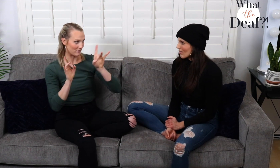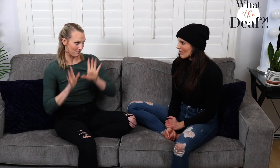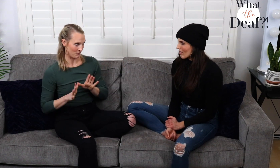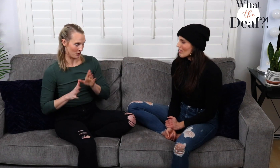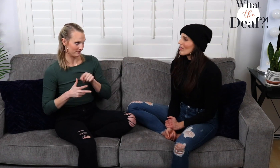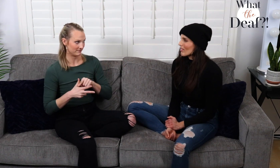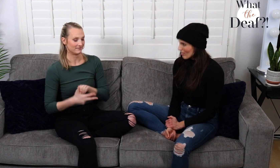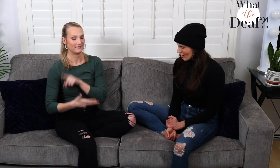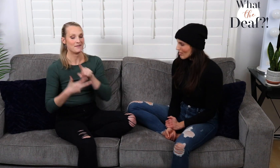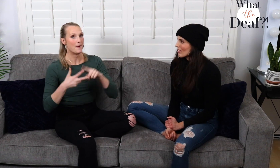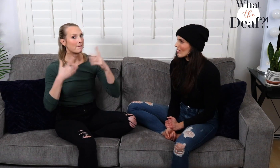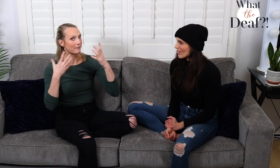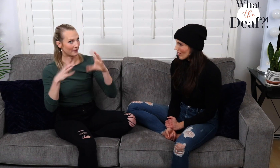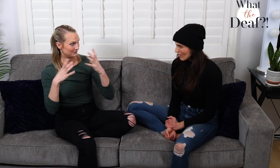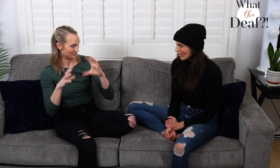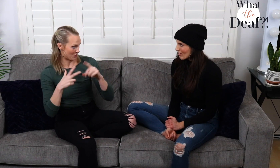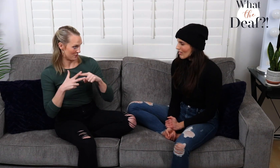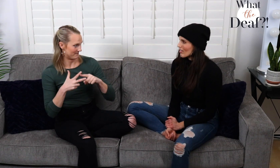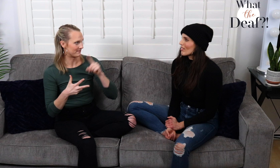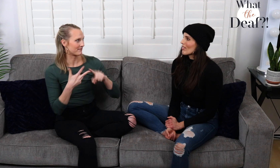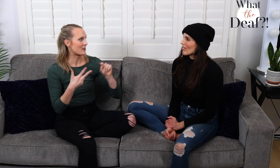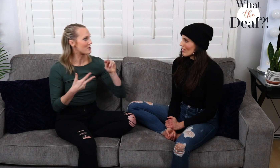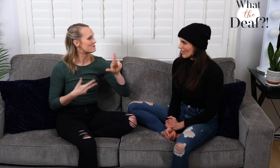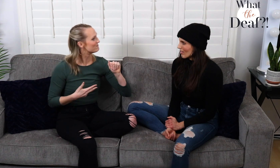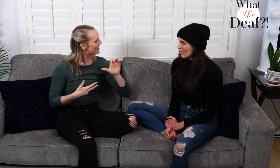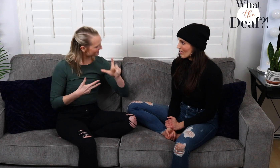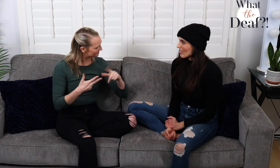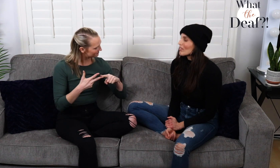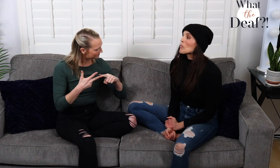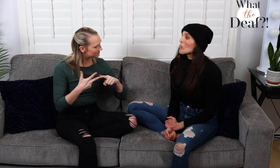I played volleyball, basketball, and track.